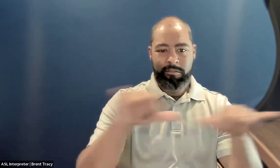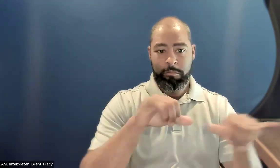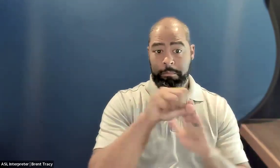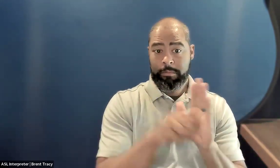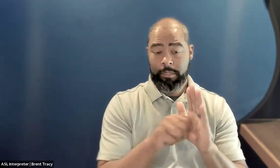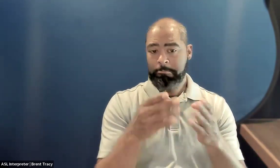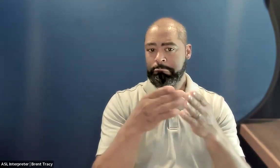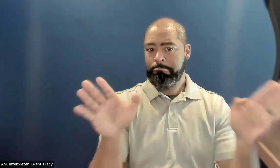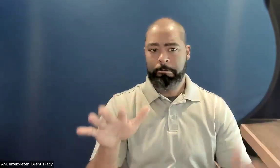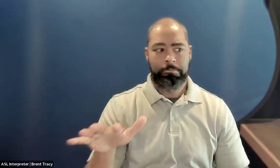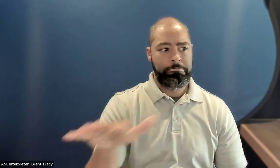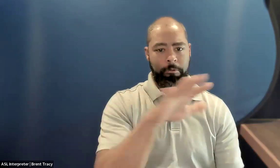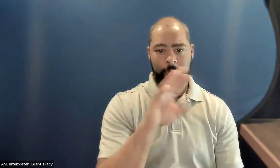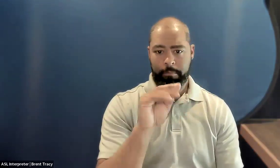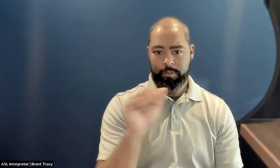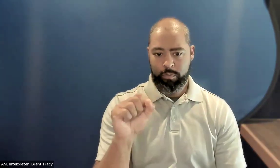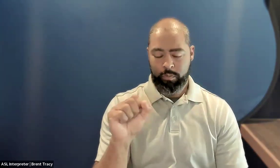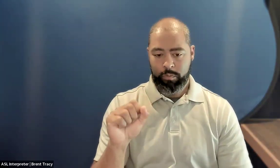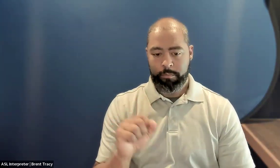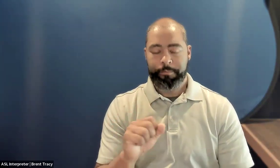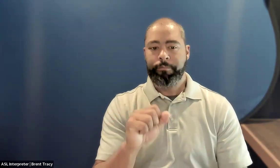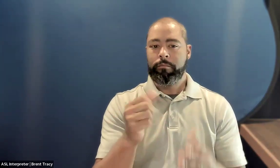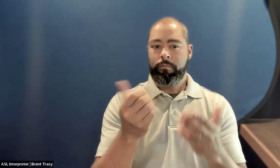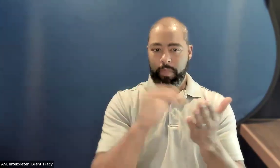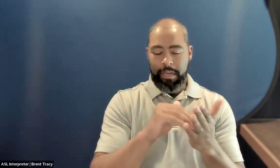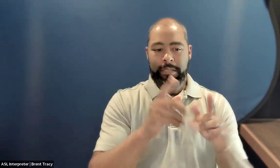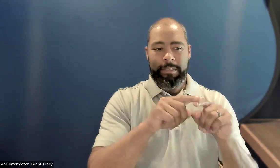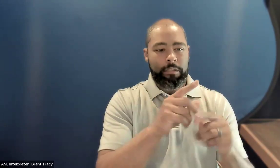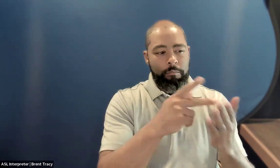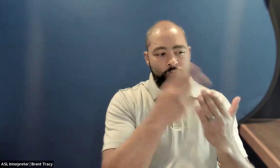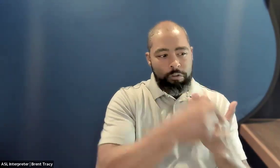of project or asset is proposed, where it is, how important its